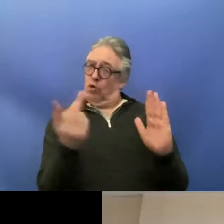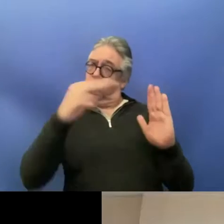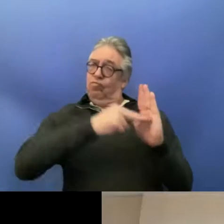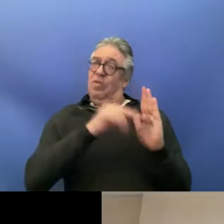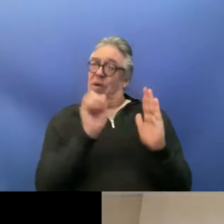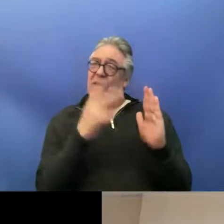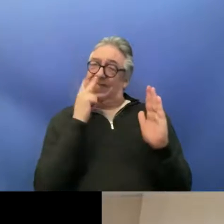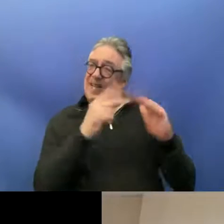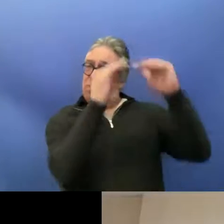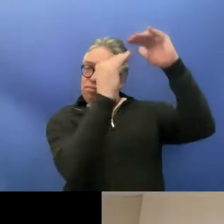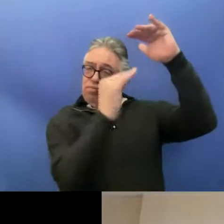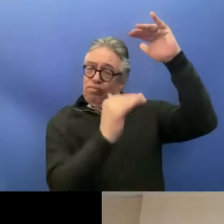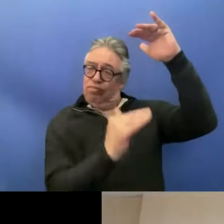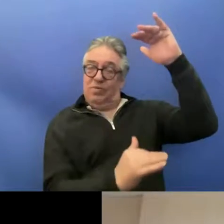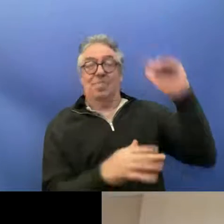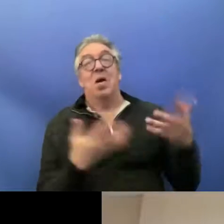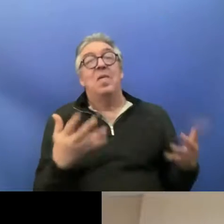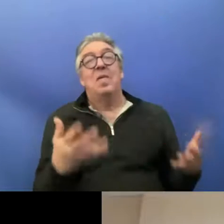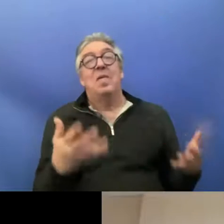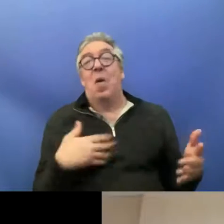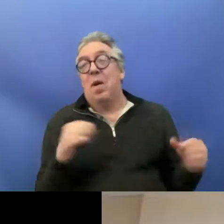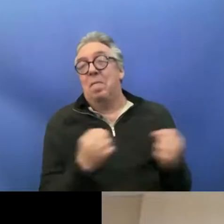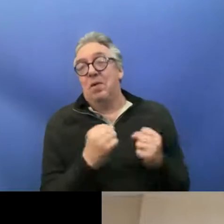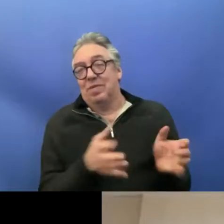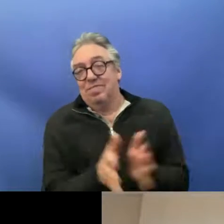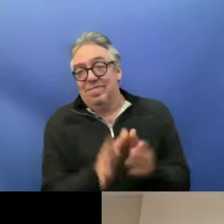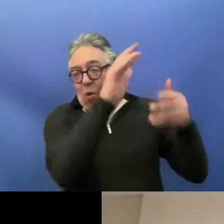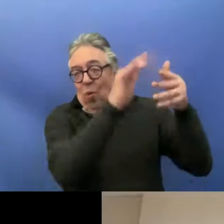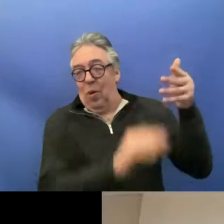Since I didn't have a lot of time, I couldn't go into all the results.